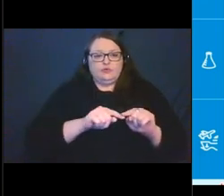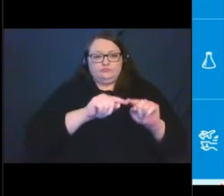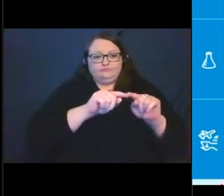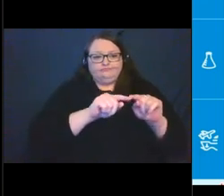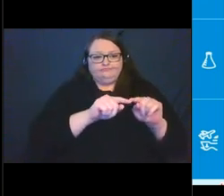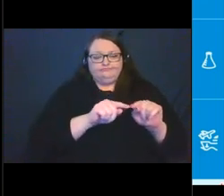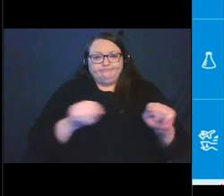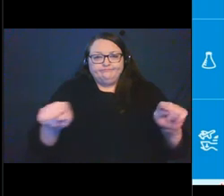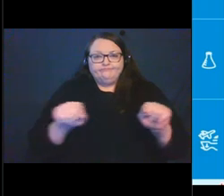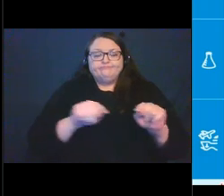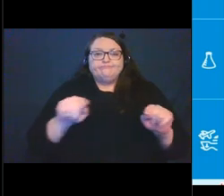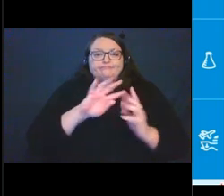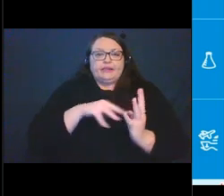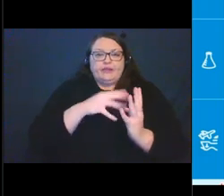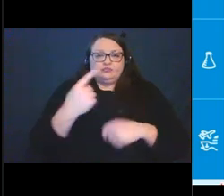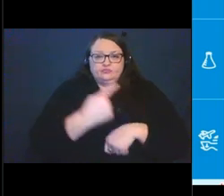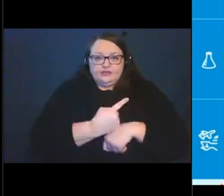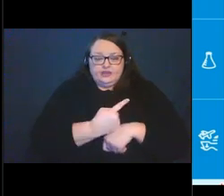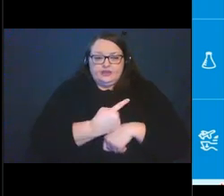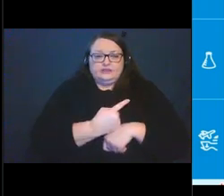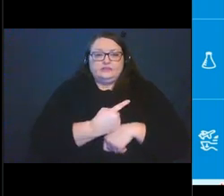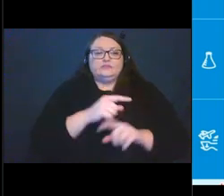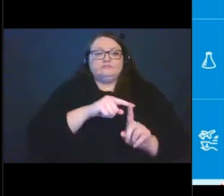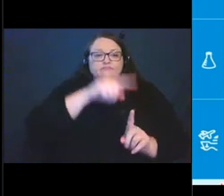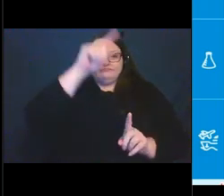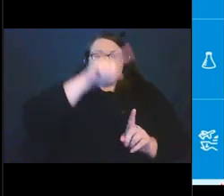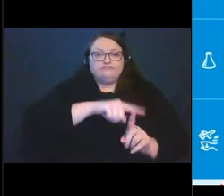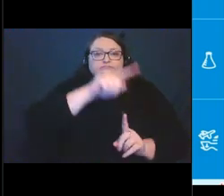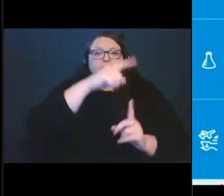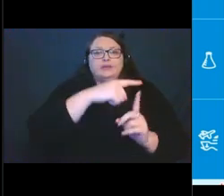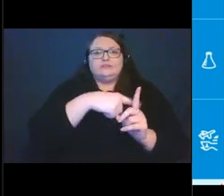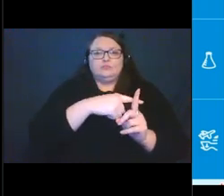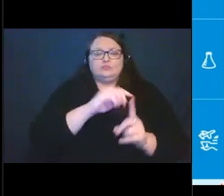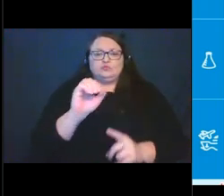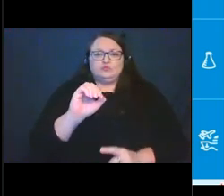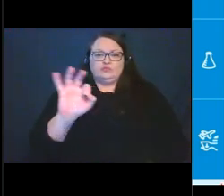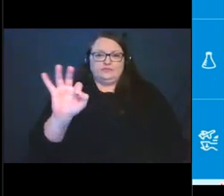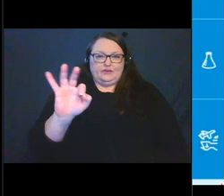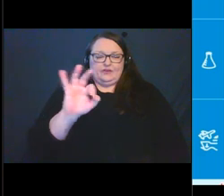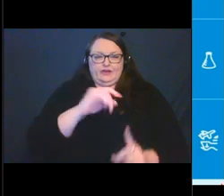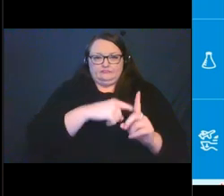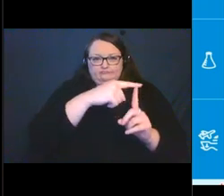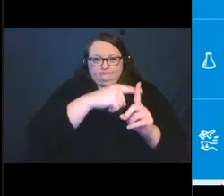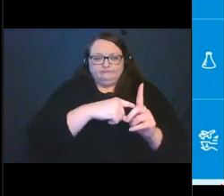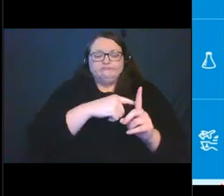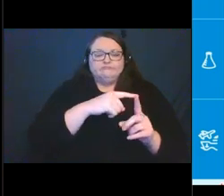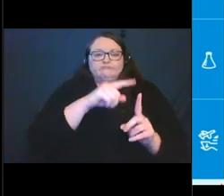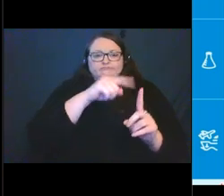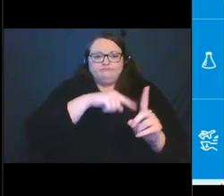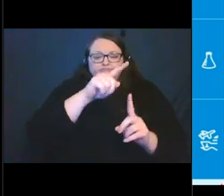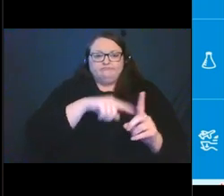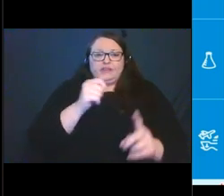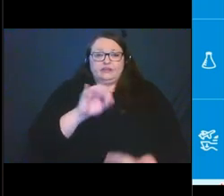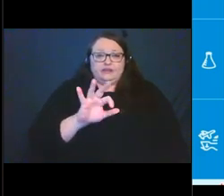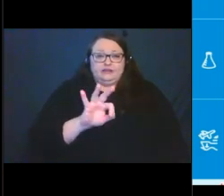and temperature in degrees Fahrenheit on the vertical Y axis. The official 1991 to 2020